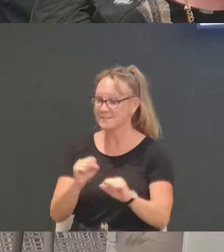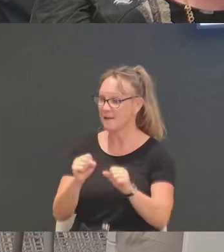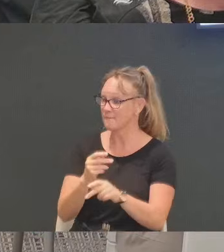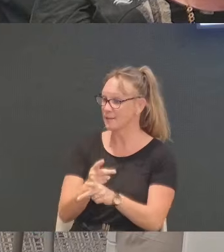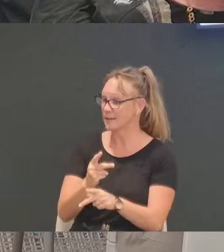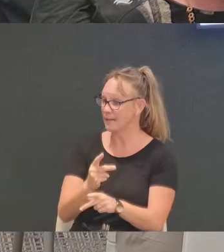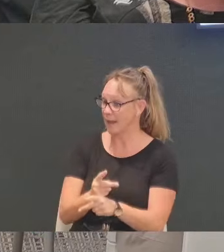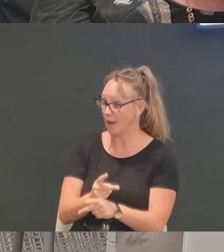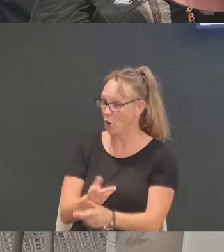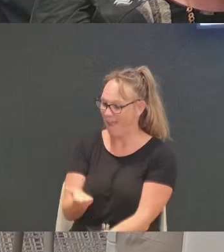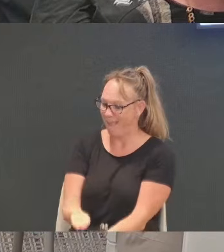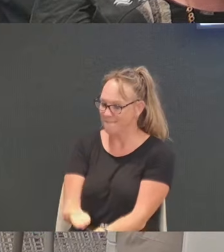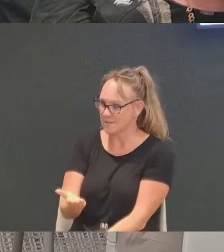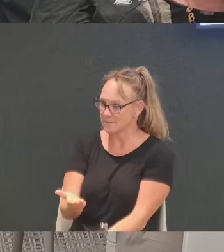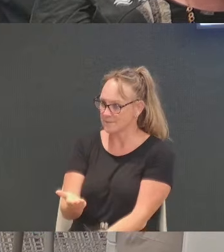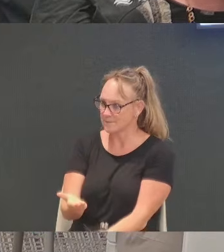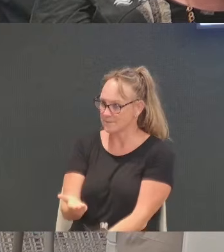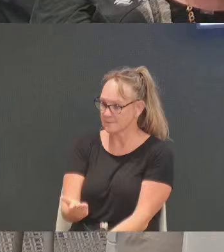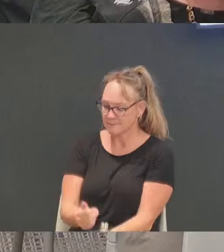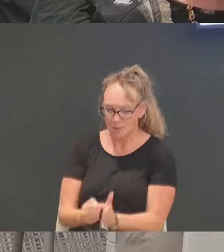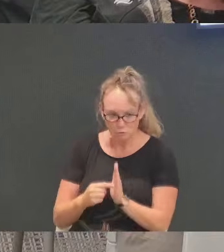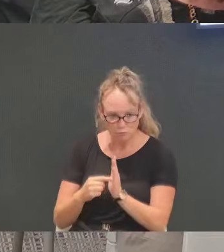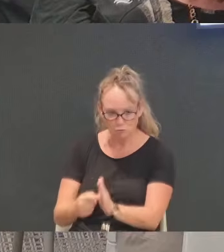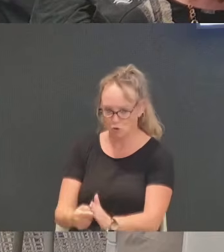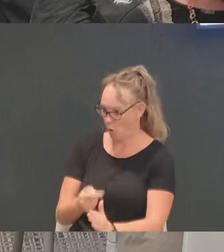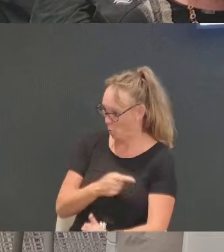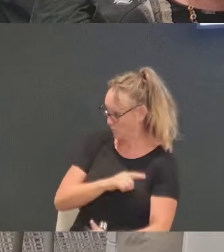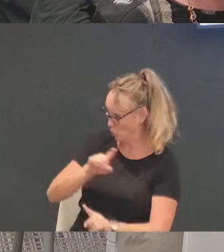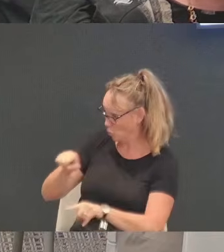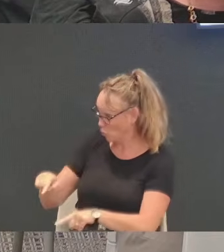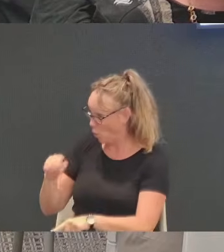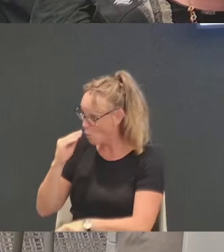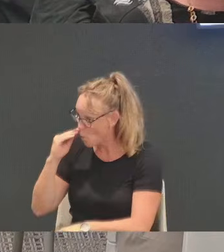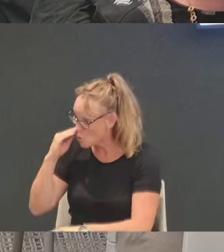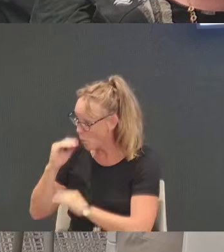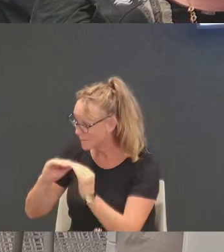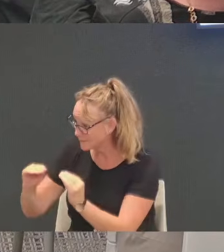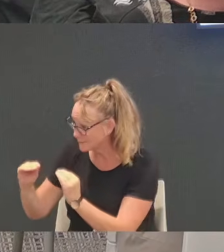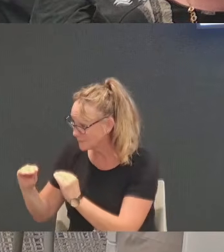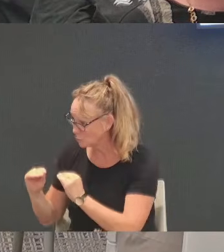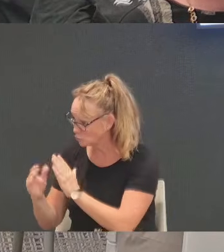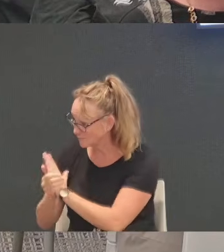parenting program that helps families build the skills they need to create safe, healthy,